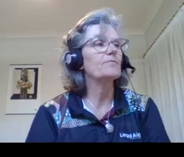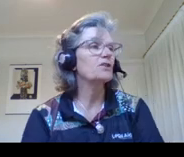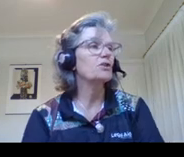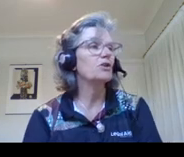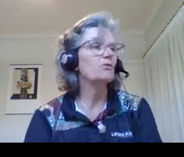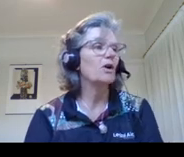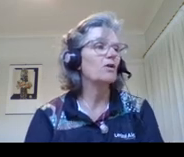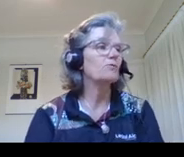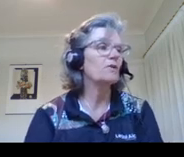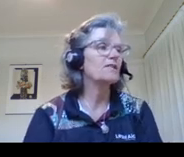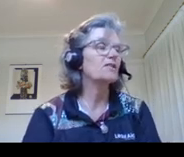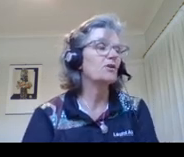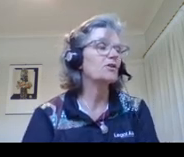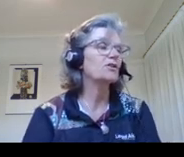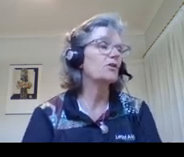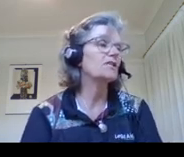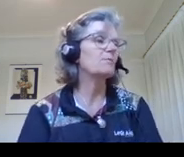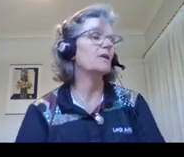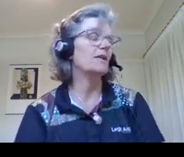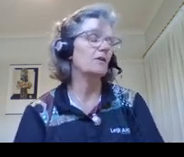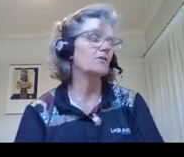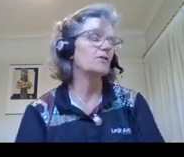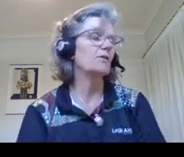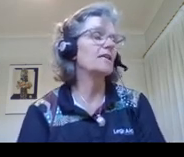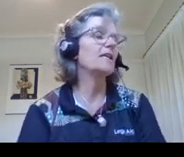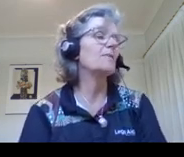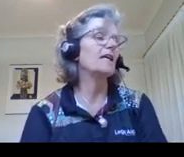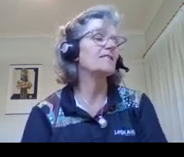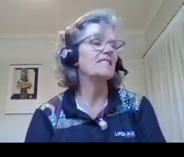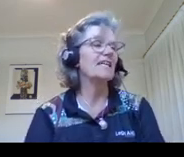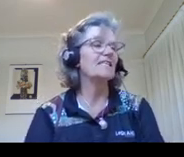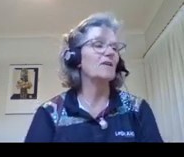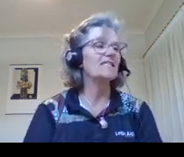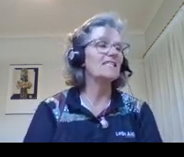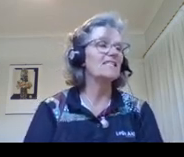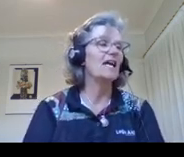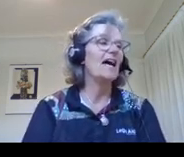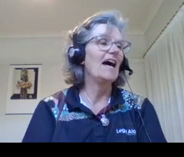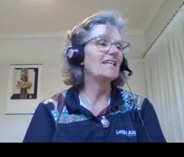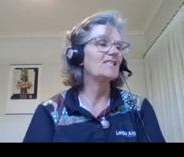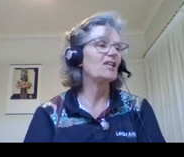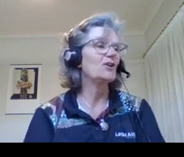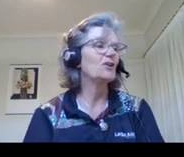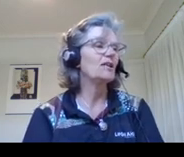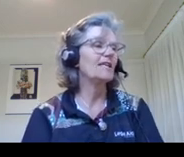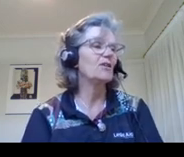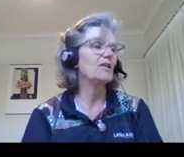is do your own research so Tim sorry Kim gets a text message asking her to click on the link